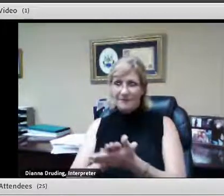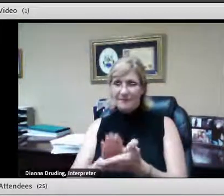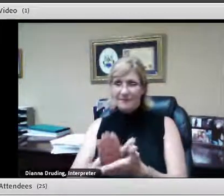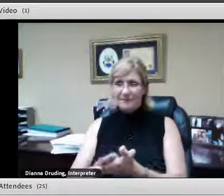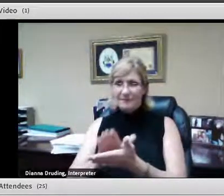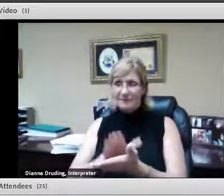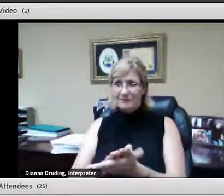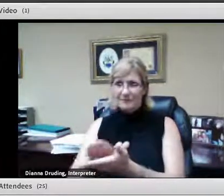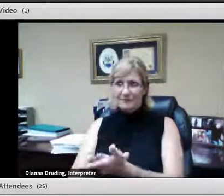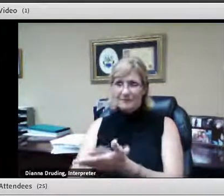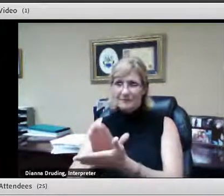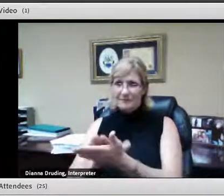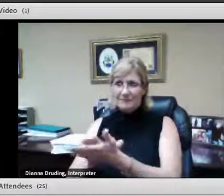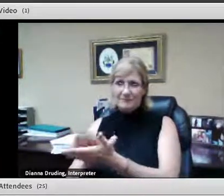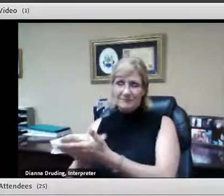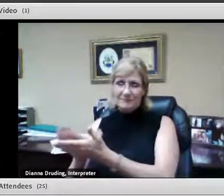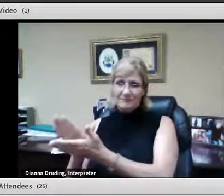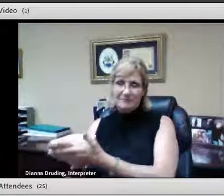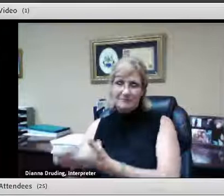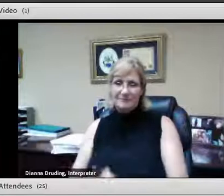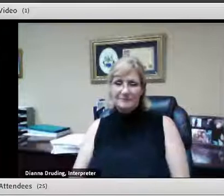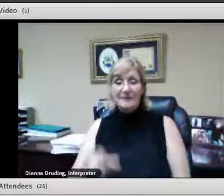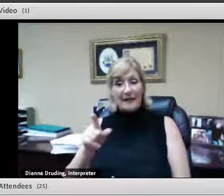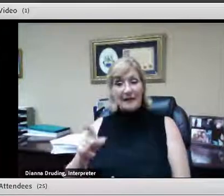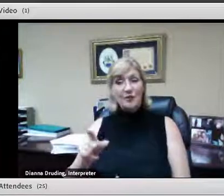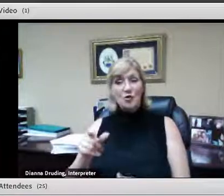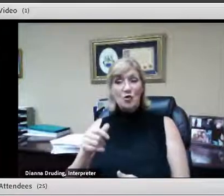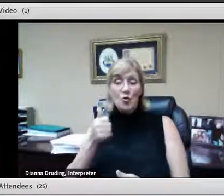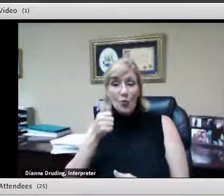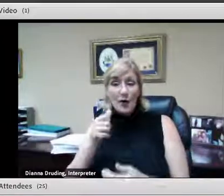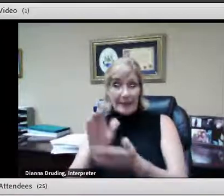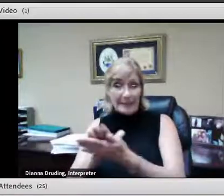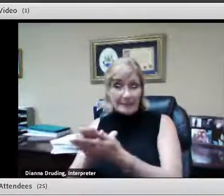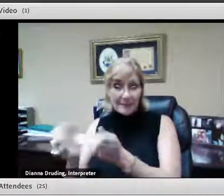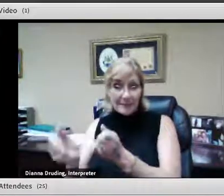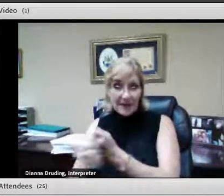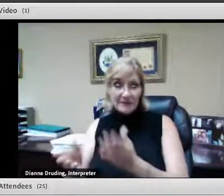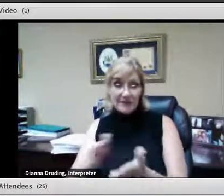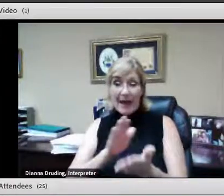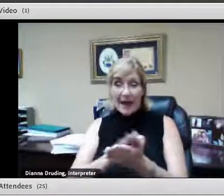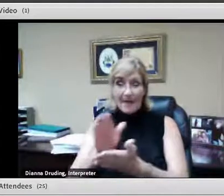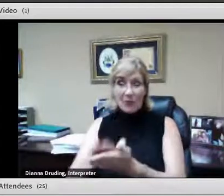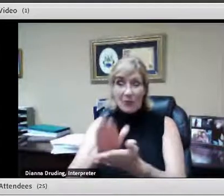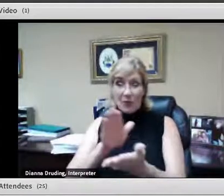And then, you know, you clap everything else. You go apple, apple, apple, grape, and then they have to clap it back.